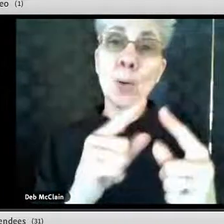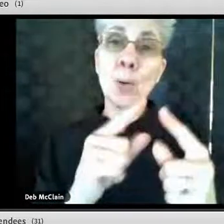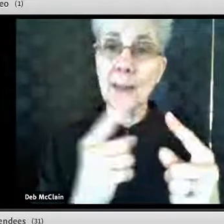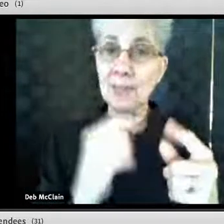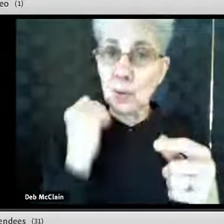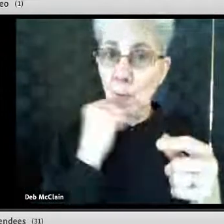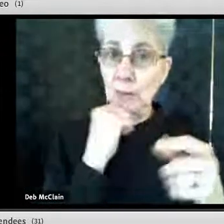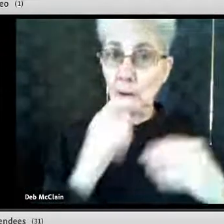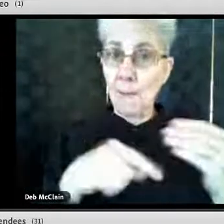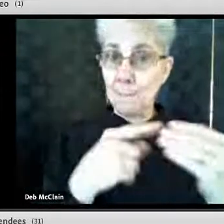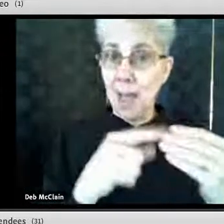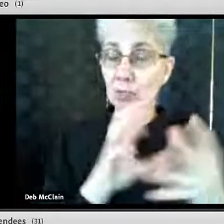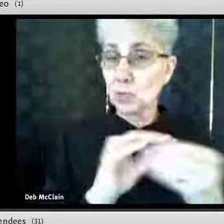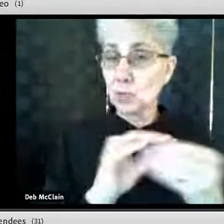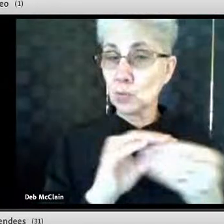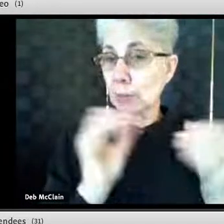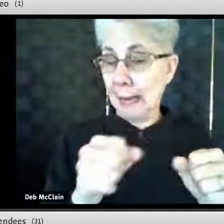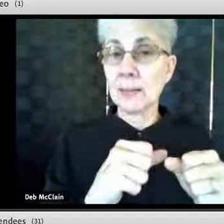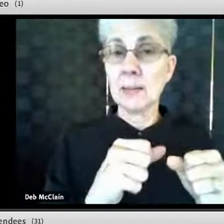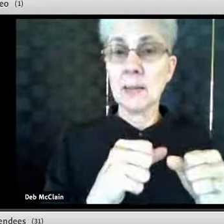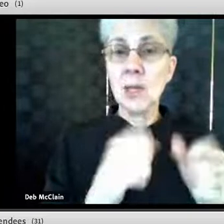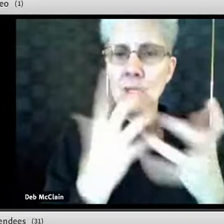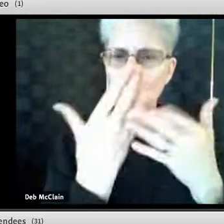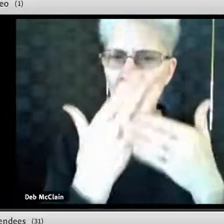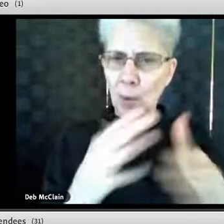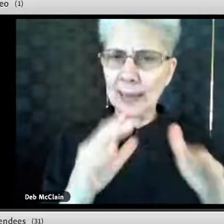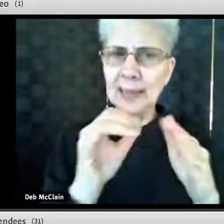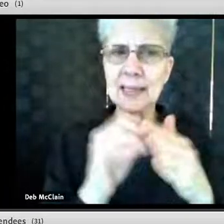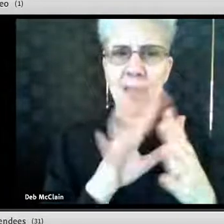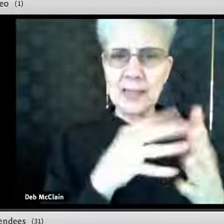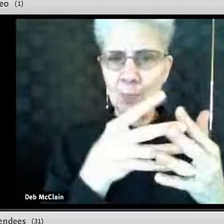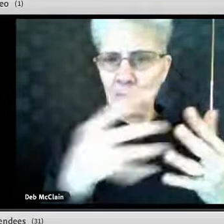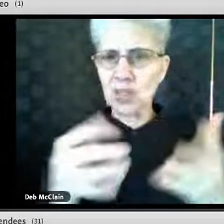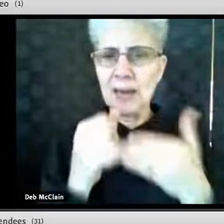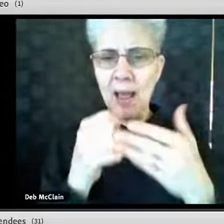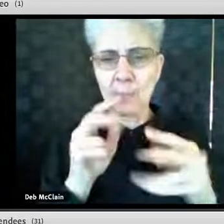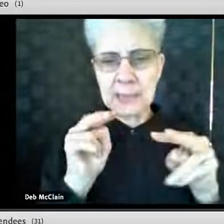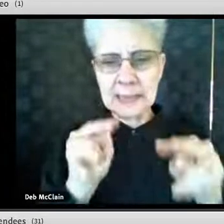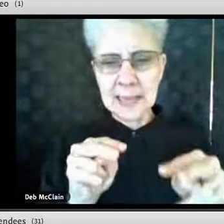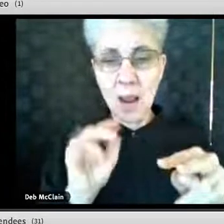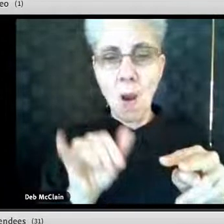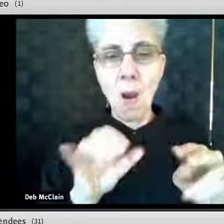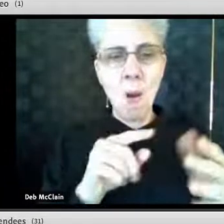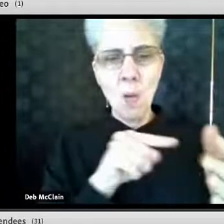that you're posting regularly. So breaking all of this down into that spreadsheet will help you,